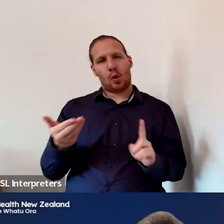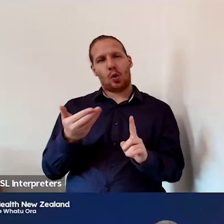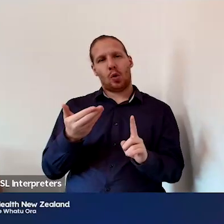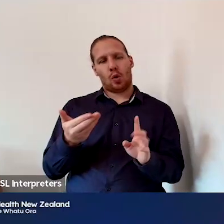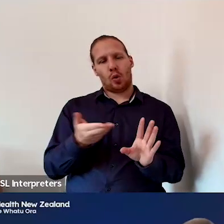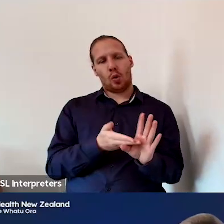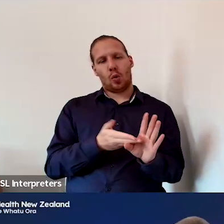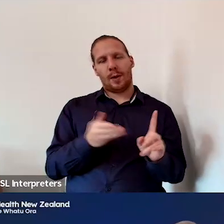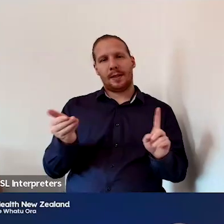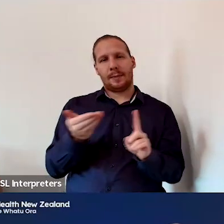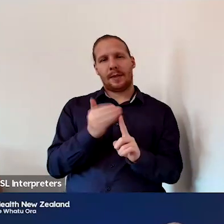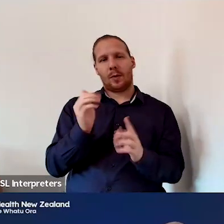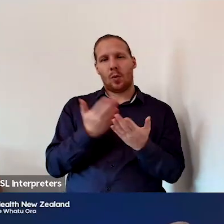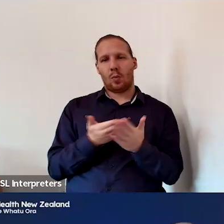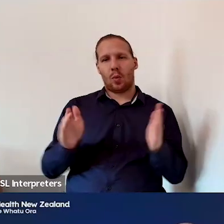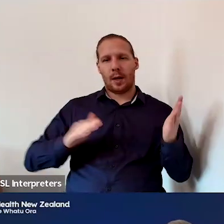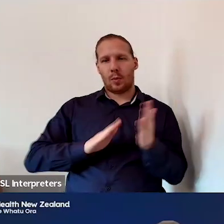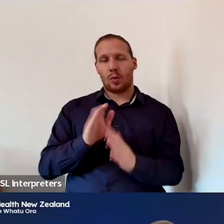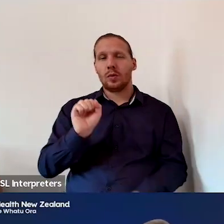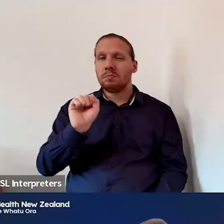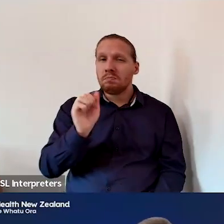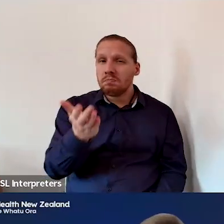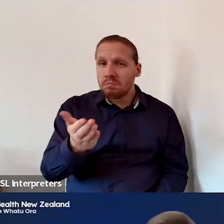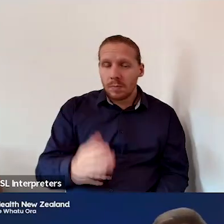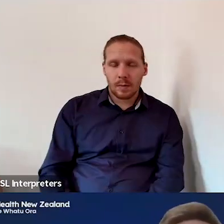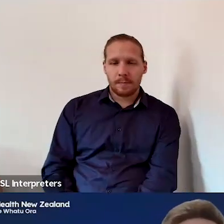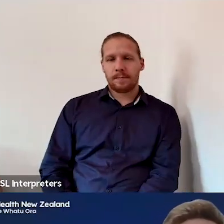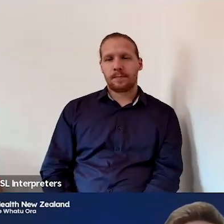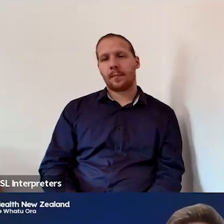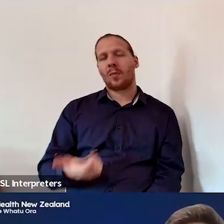Your thoughts? Why not both? That's a great question.